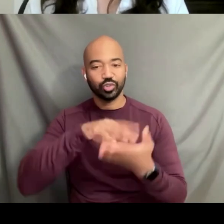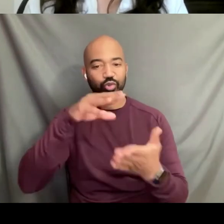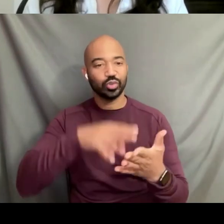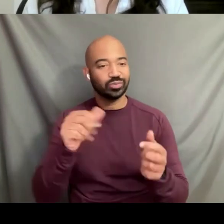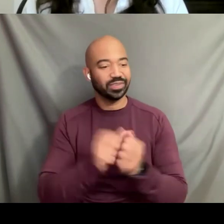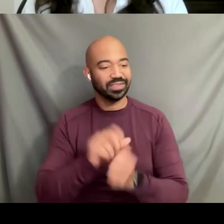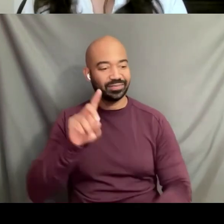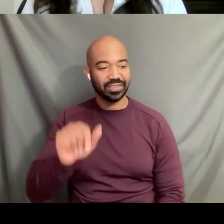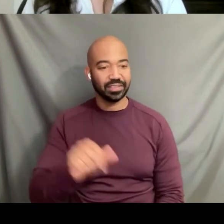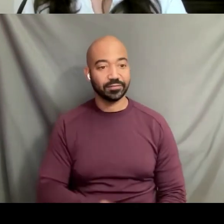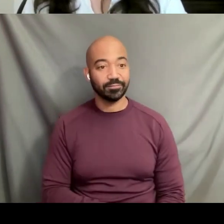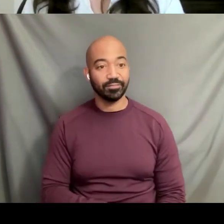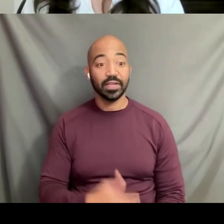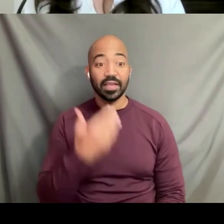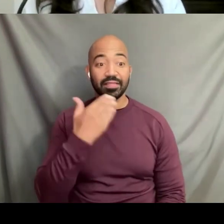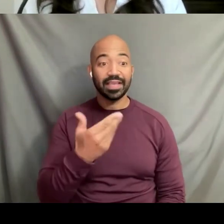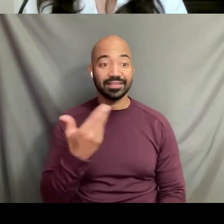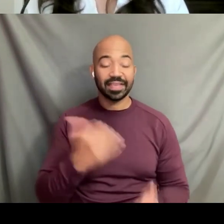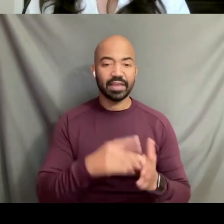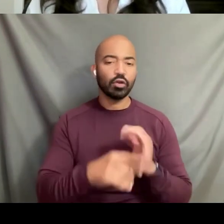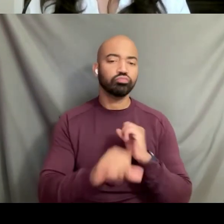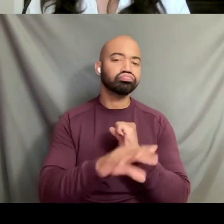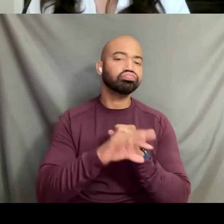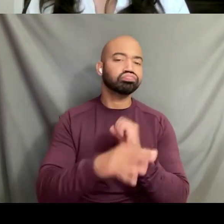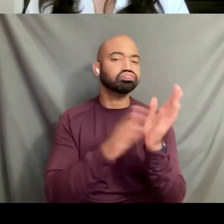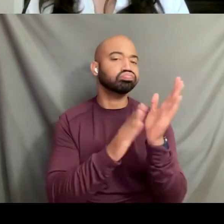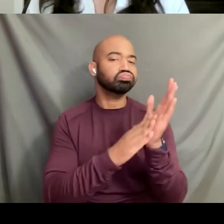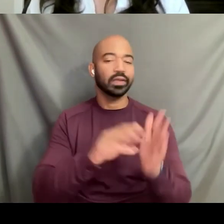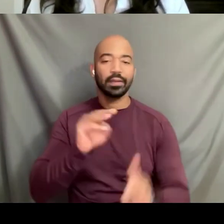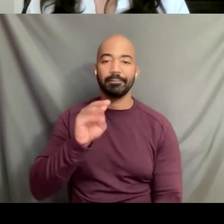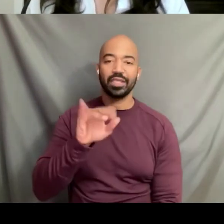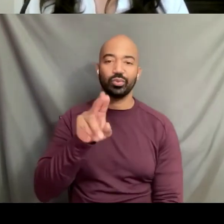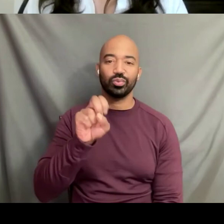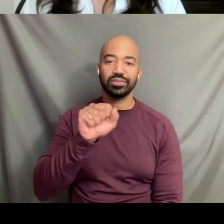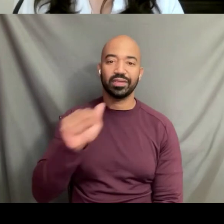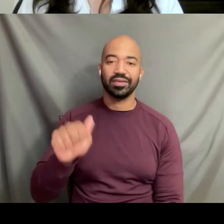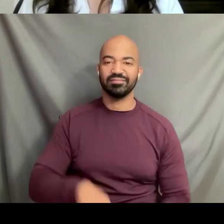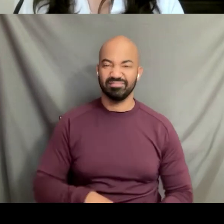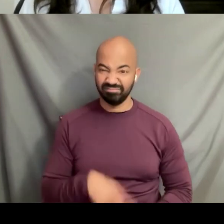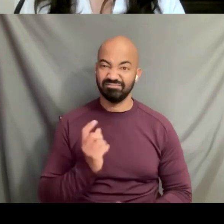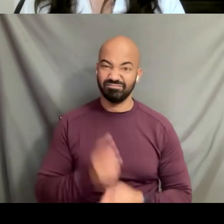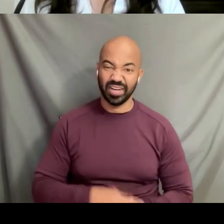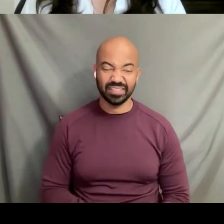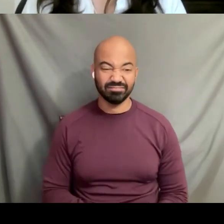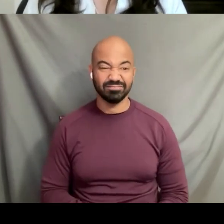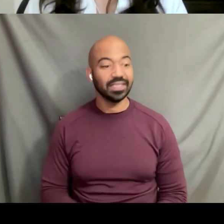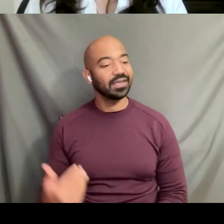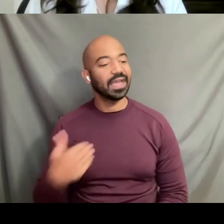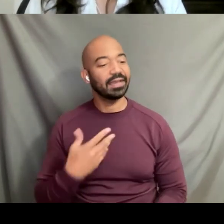MIUSA. And yes, indeed, you're absolutely right MIUSA offers a free service called the National